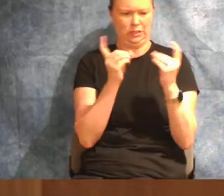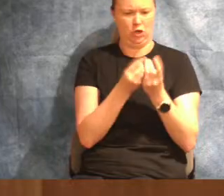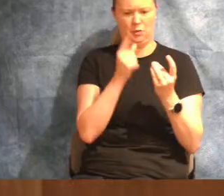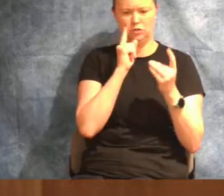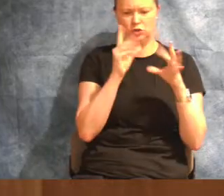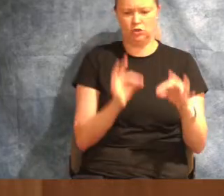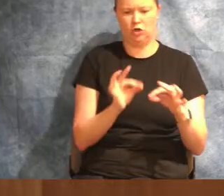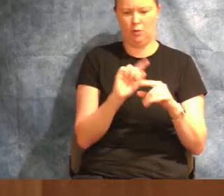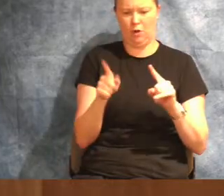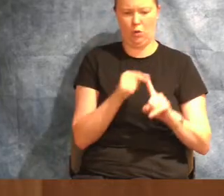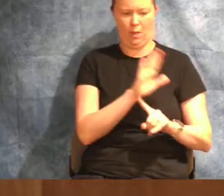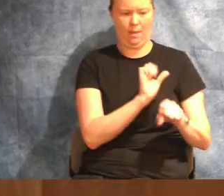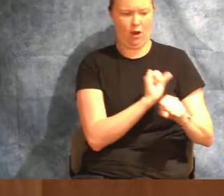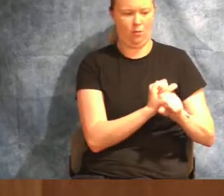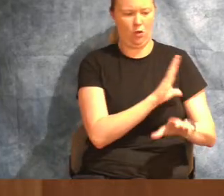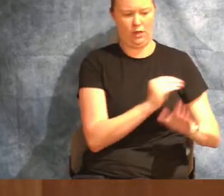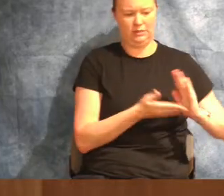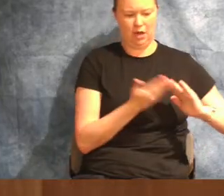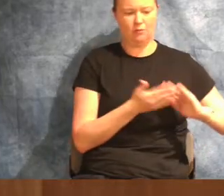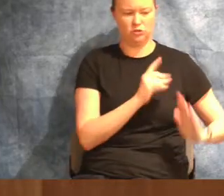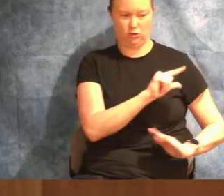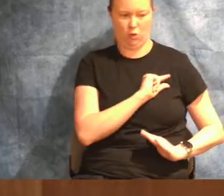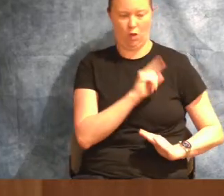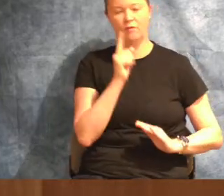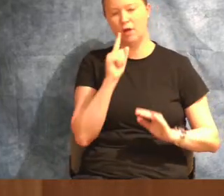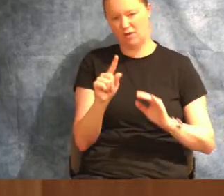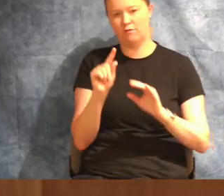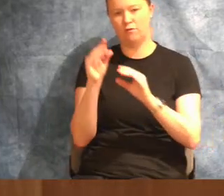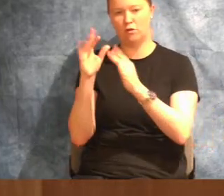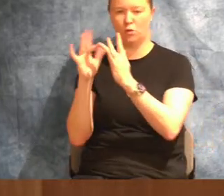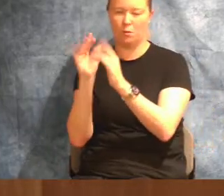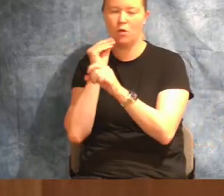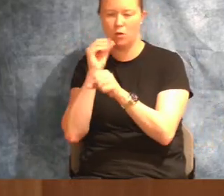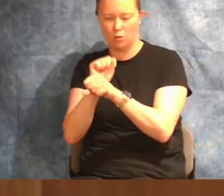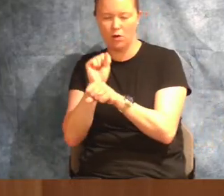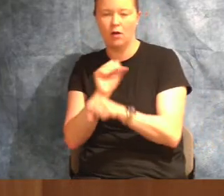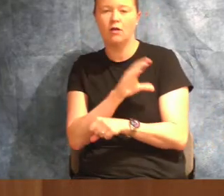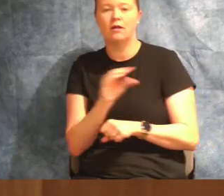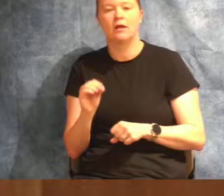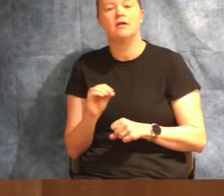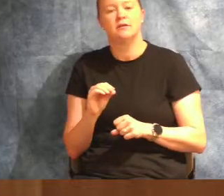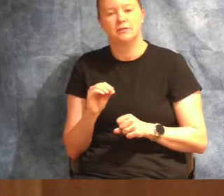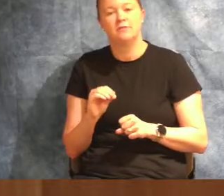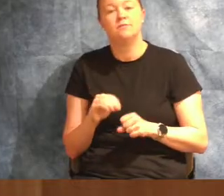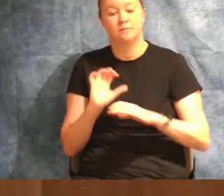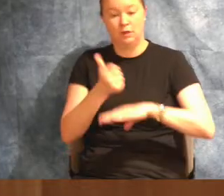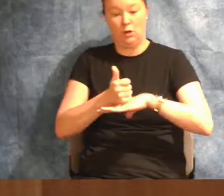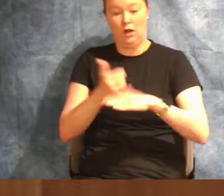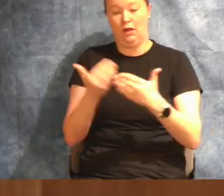when their employees and operations are eligible for remote work. and then we created new forms to